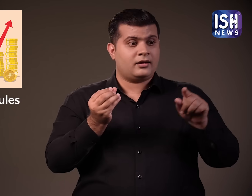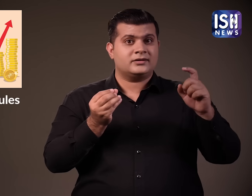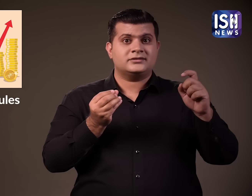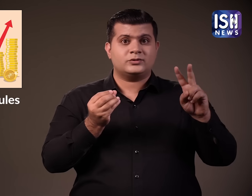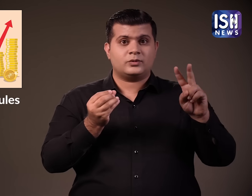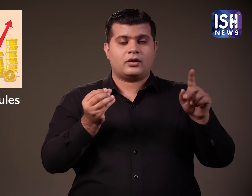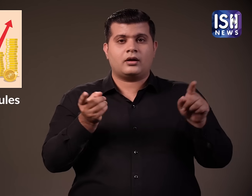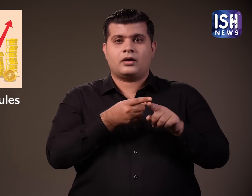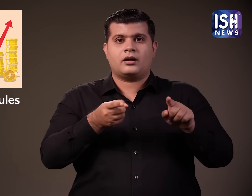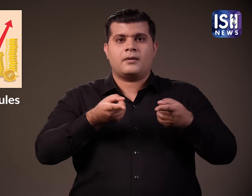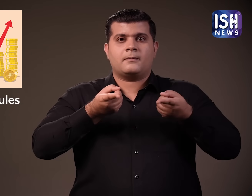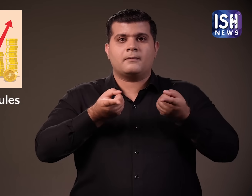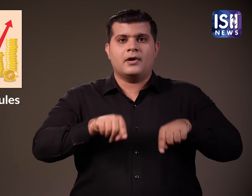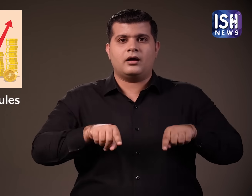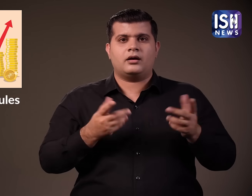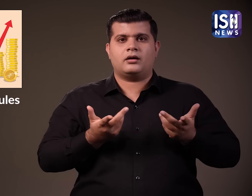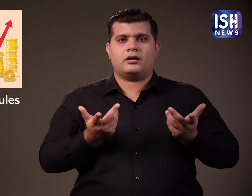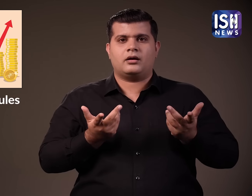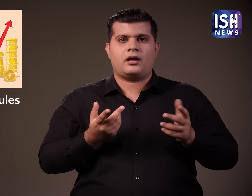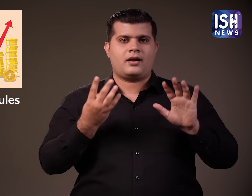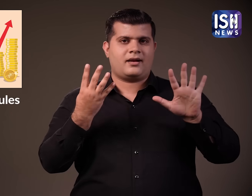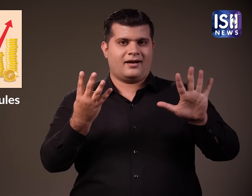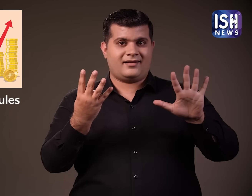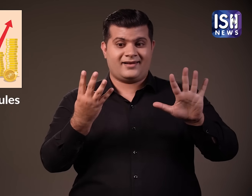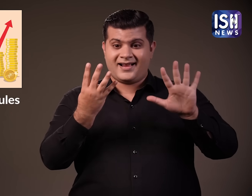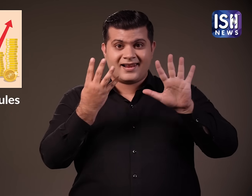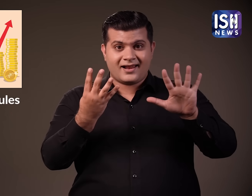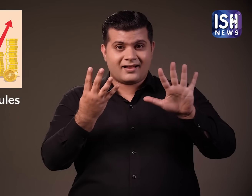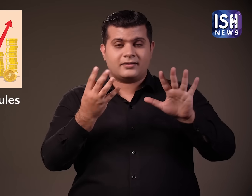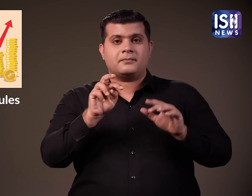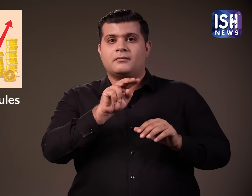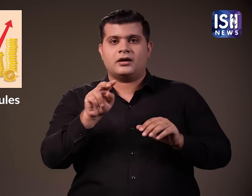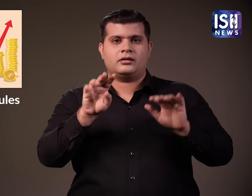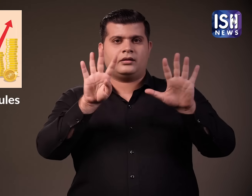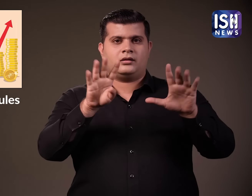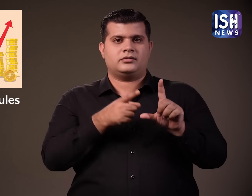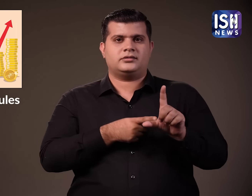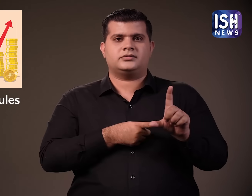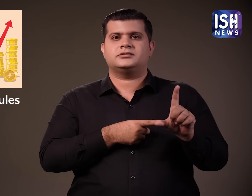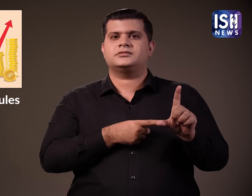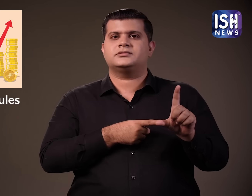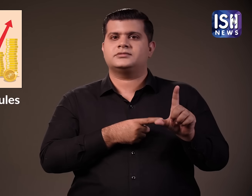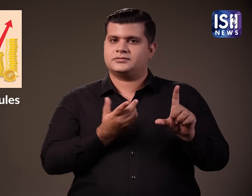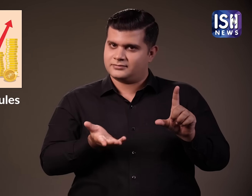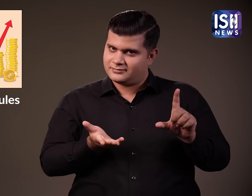72 divided by 8 equals 9, which means it will take 9 years to double the investment.